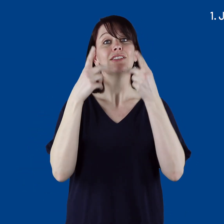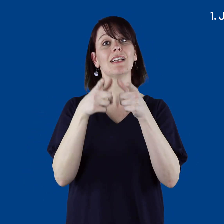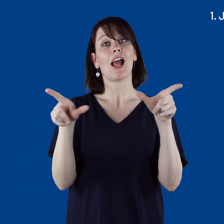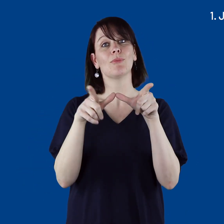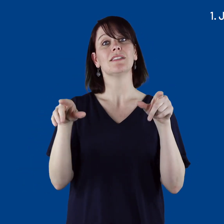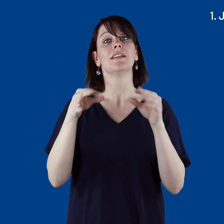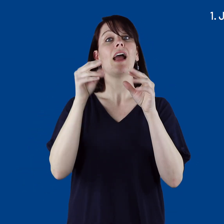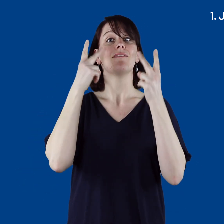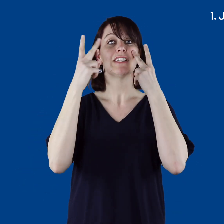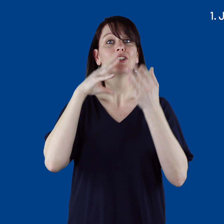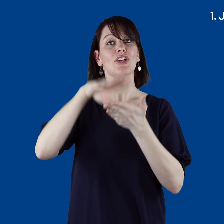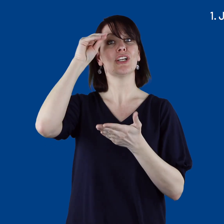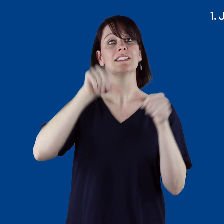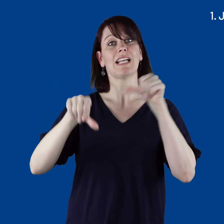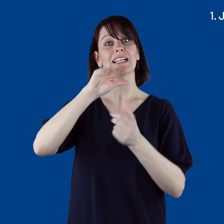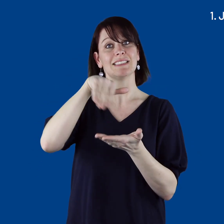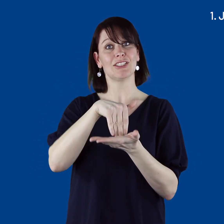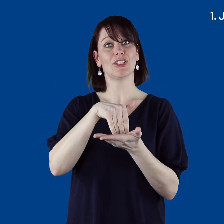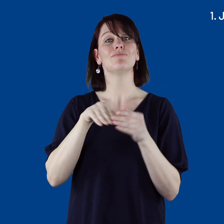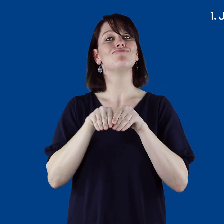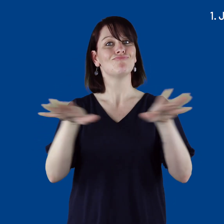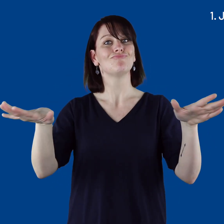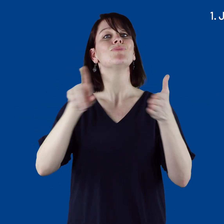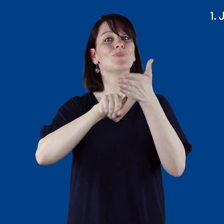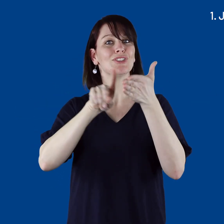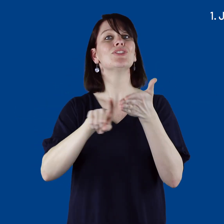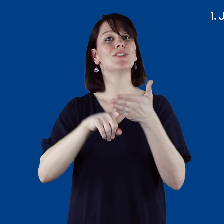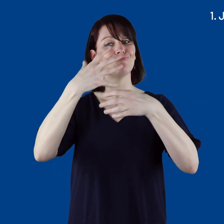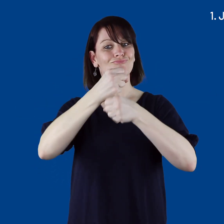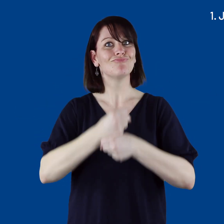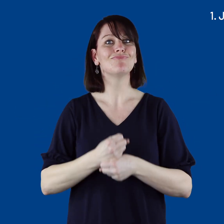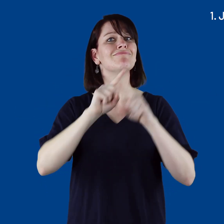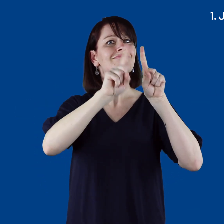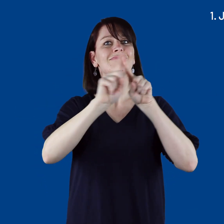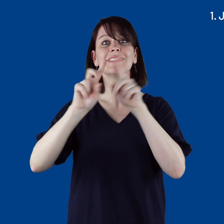Visual Language and Visual Learning Science Center has released research briefs on various topics.